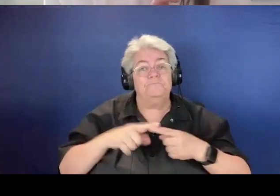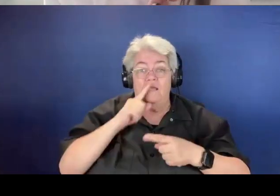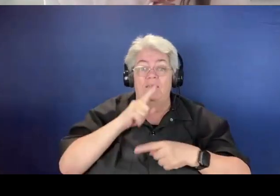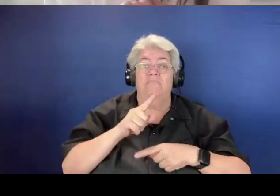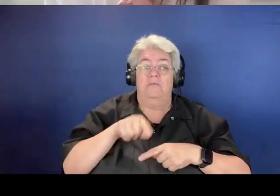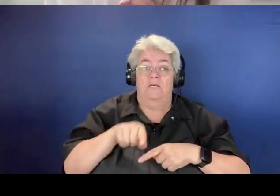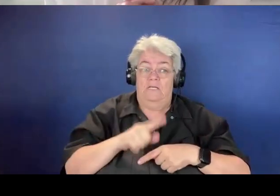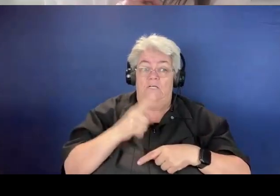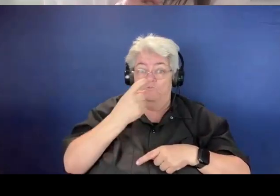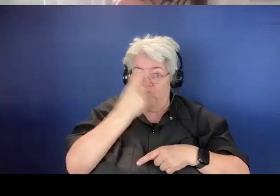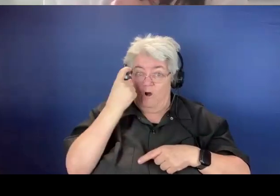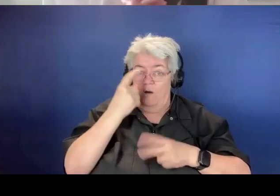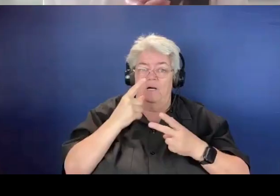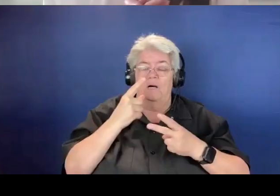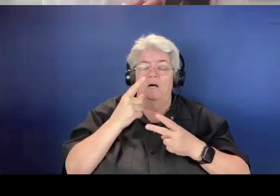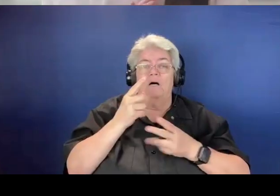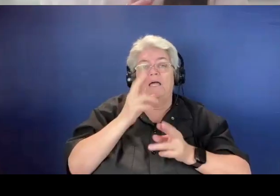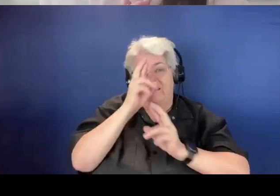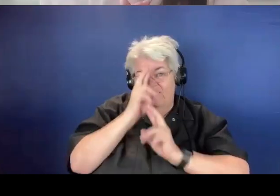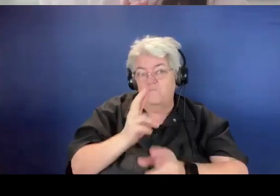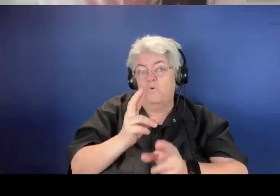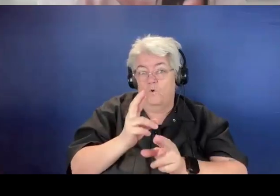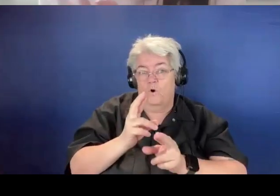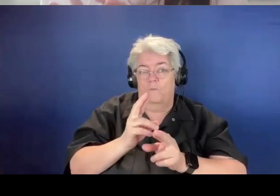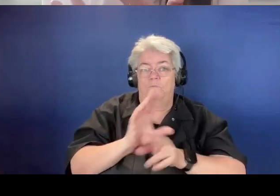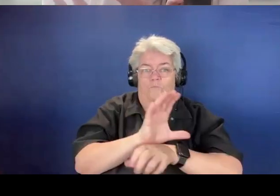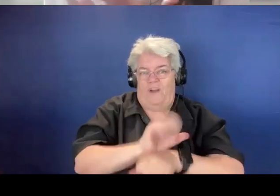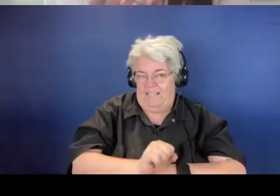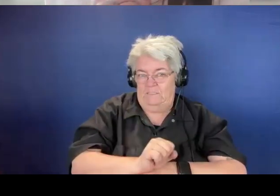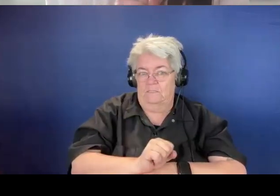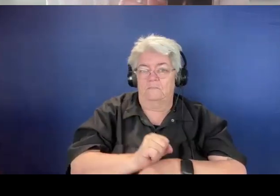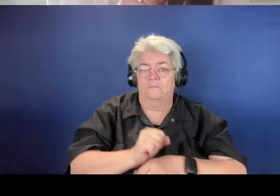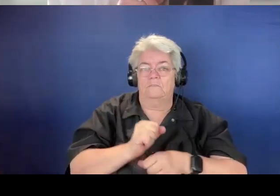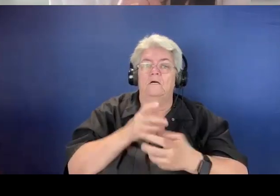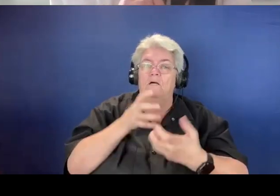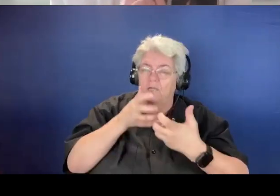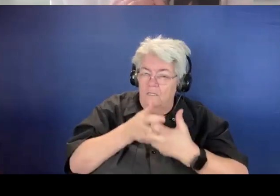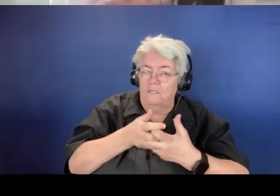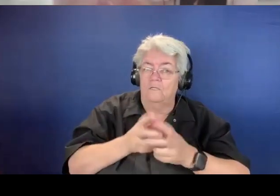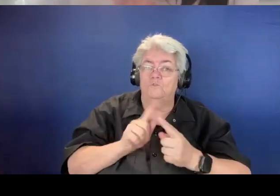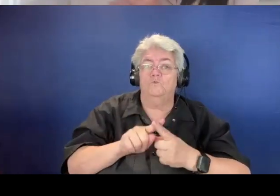research trauma-informed practices relative to culturally and linguistically diverse populations.